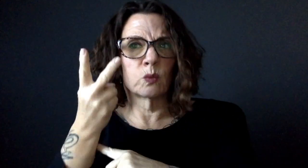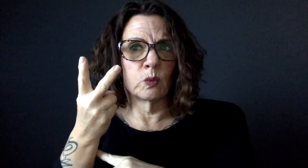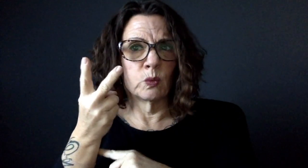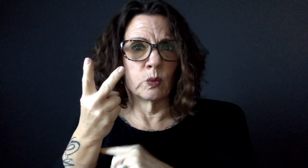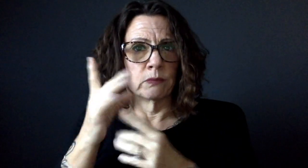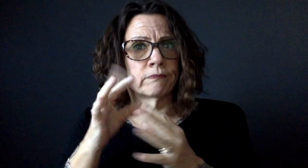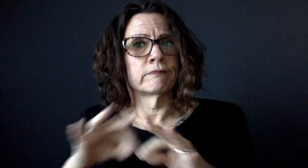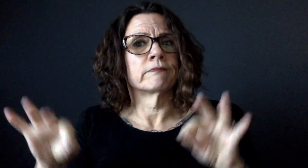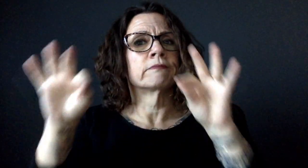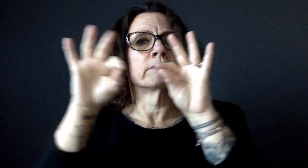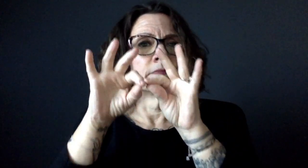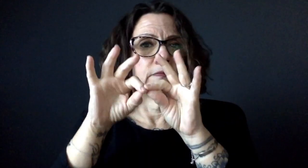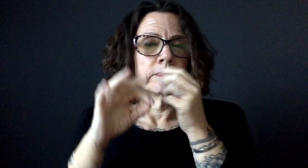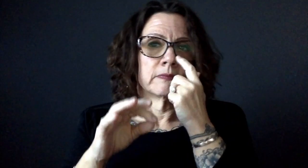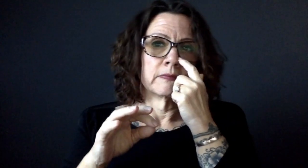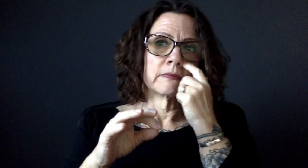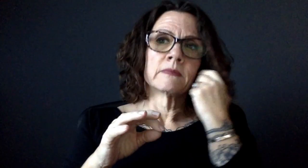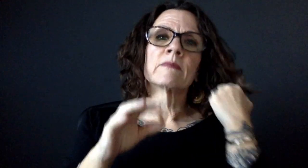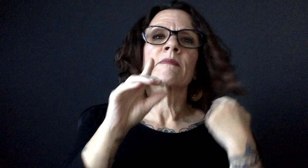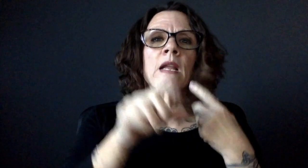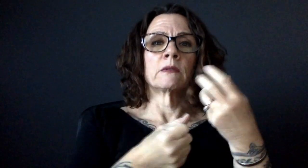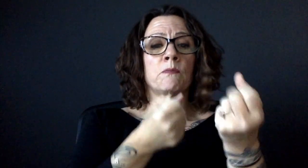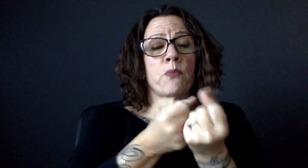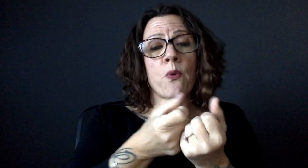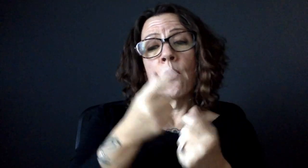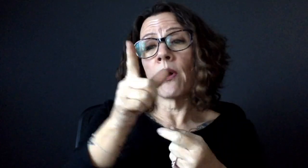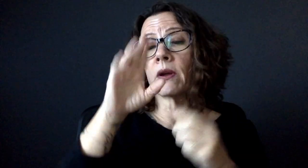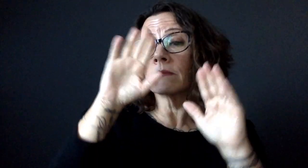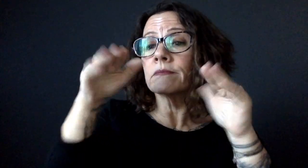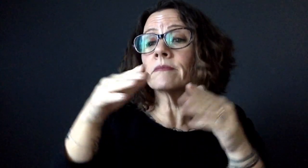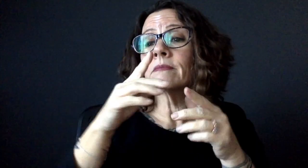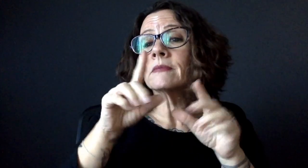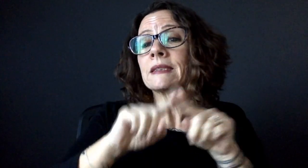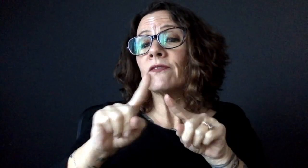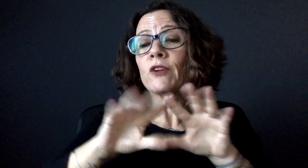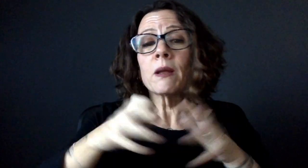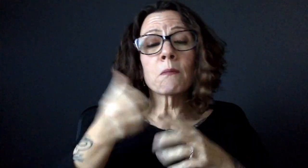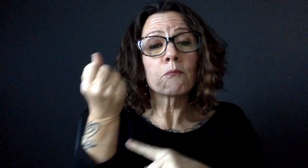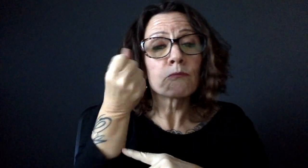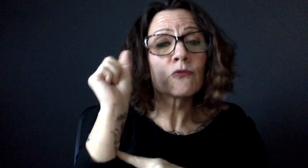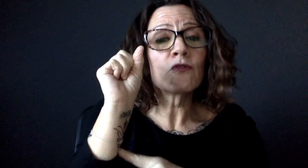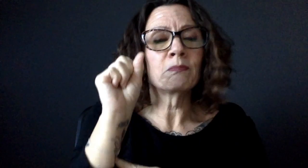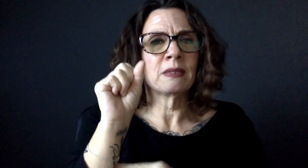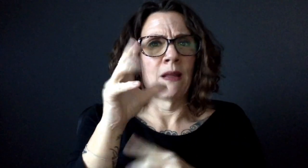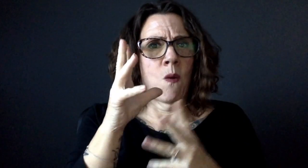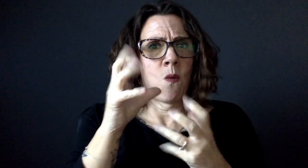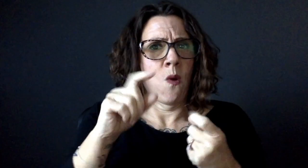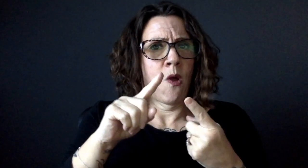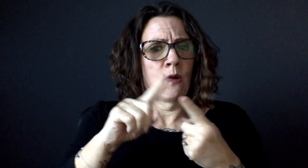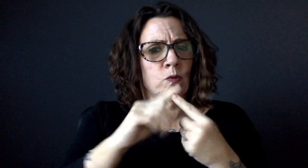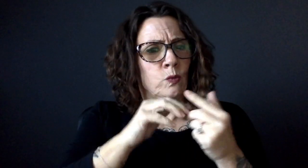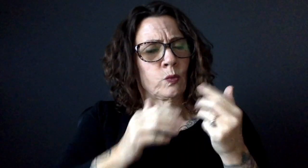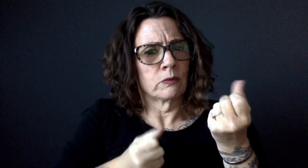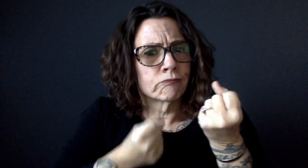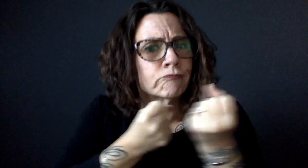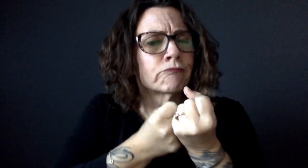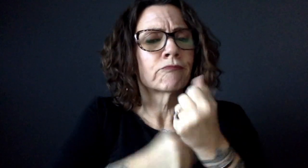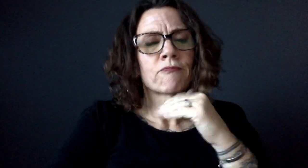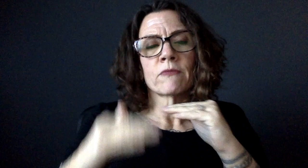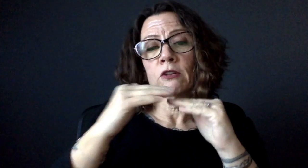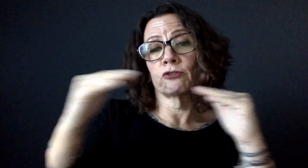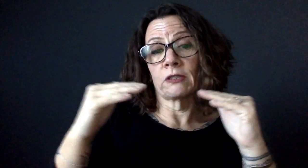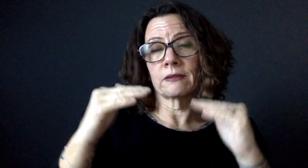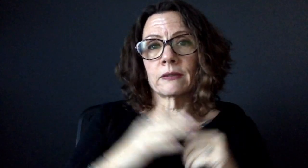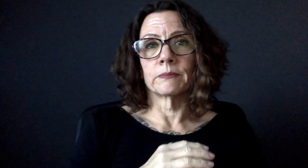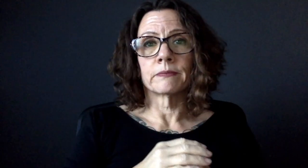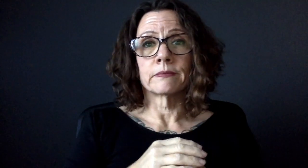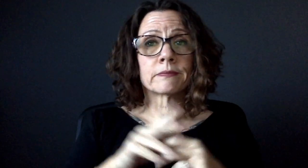two additional principles with other justice-based movements —